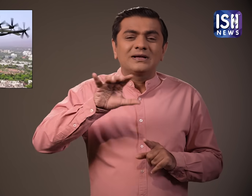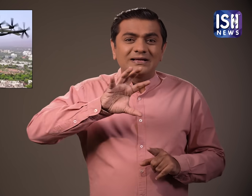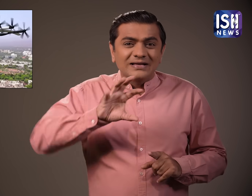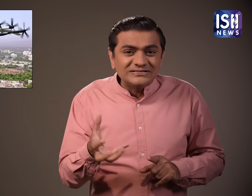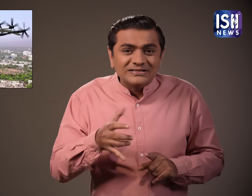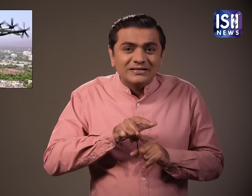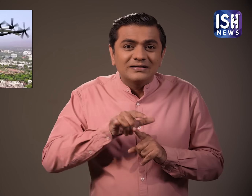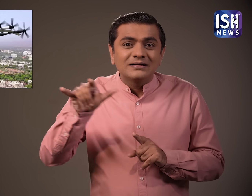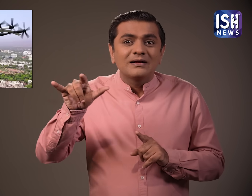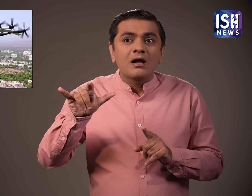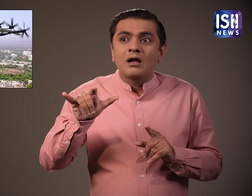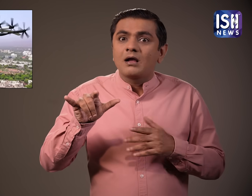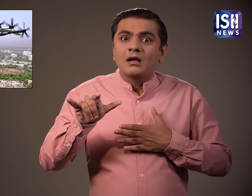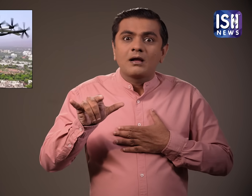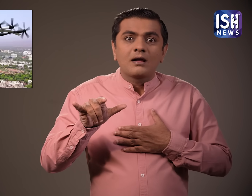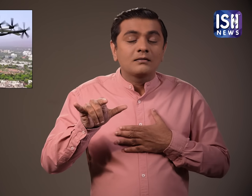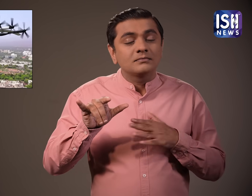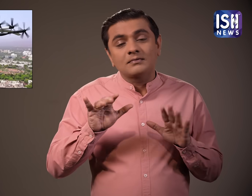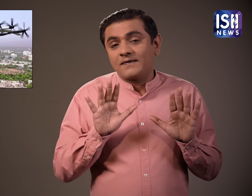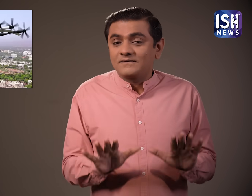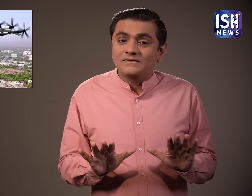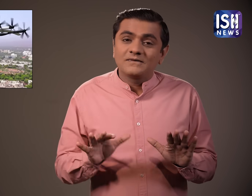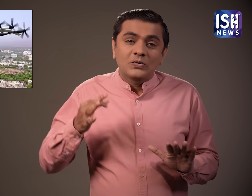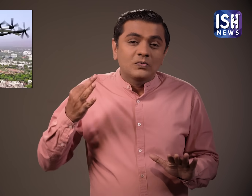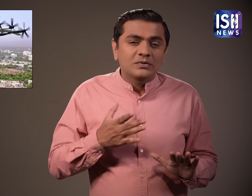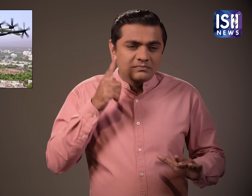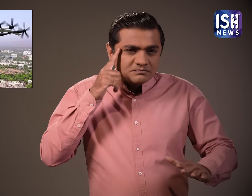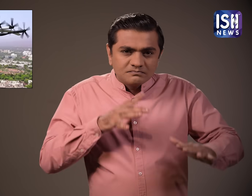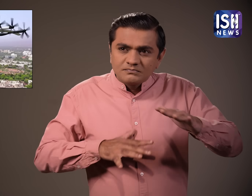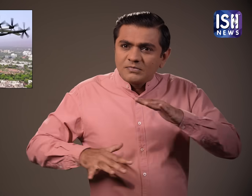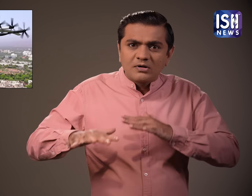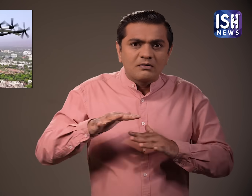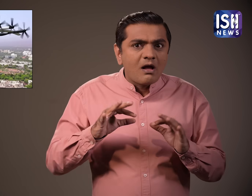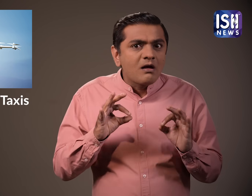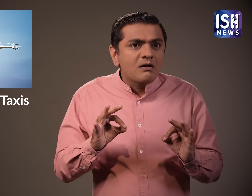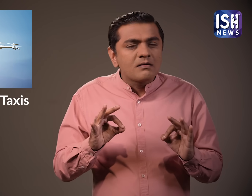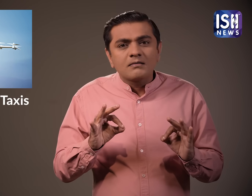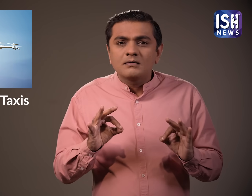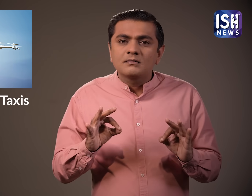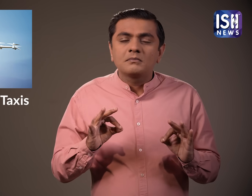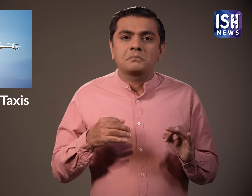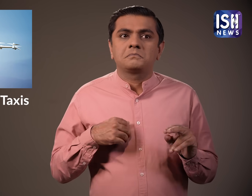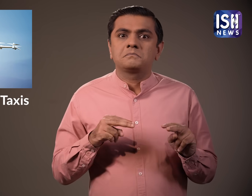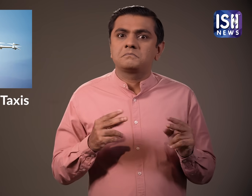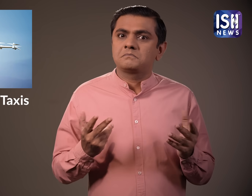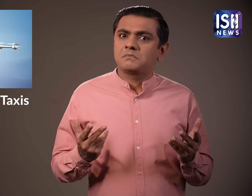Yes Air Taxis! This plan is already underway! It is very surprising!